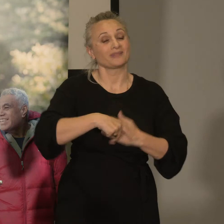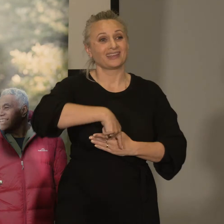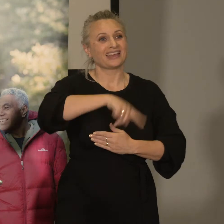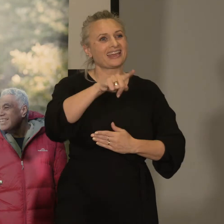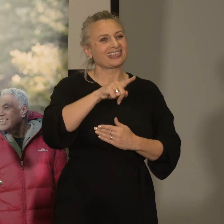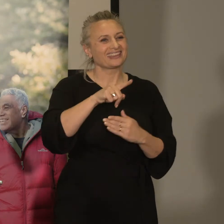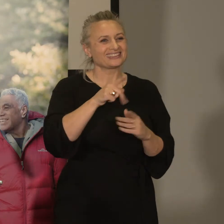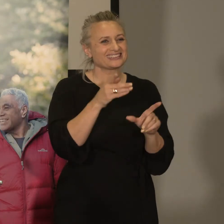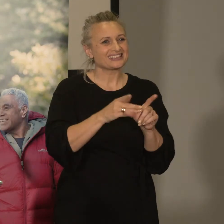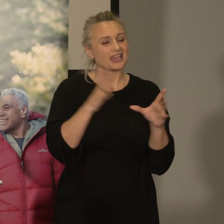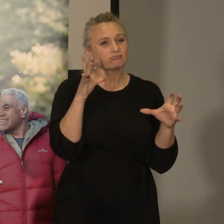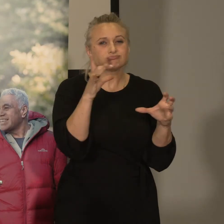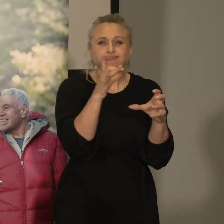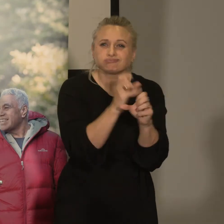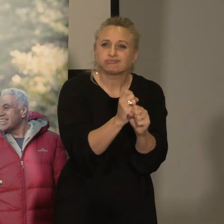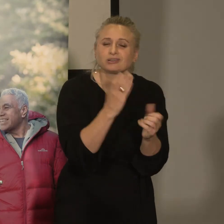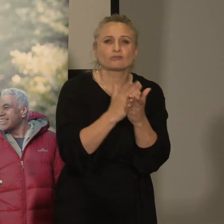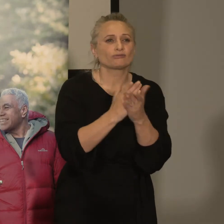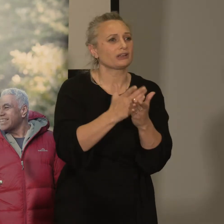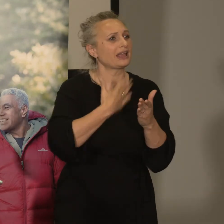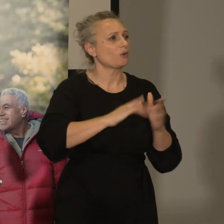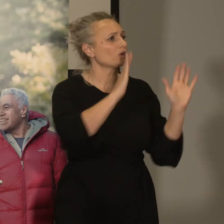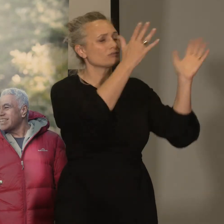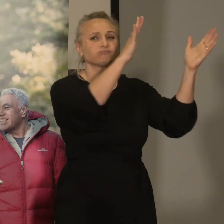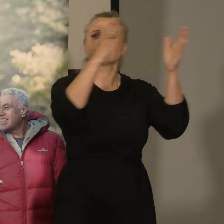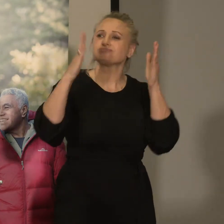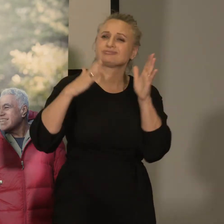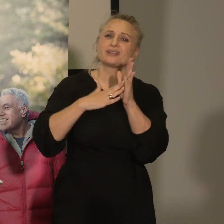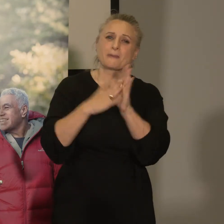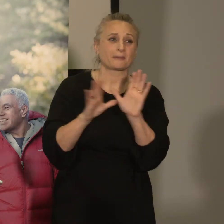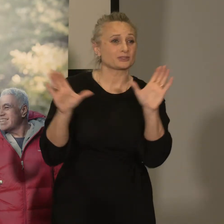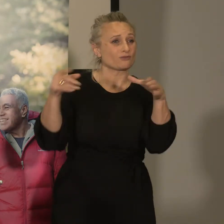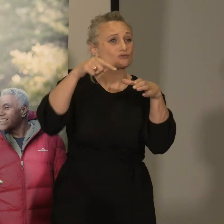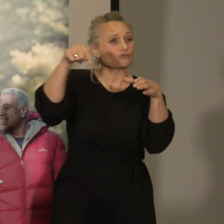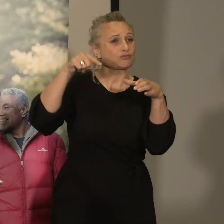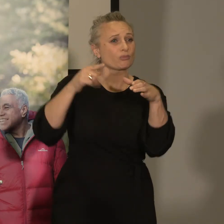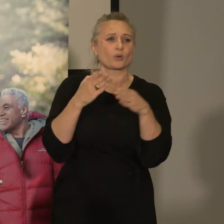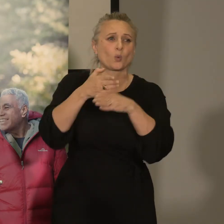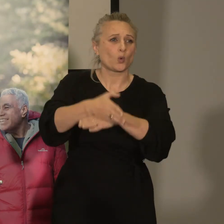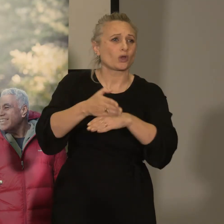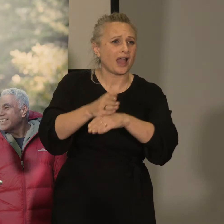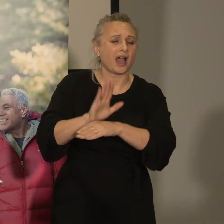calendar year, I would like to give a big shout out to the members of the group who have